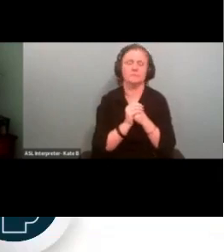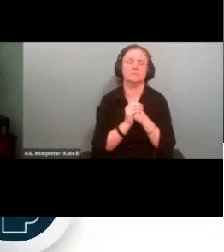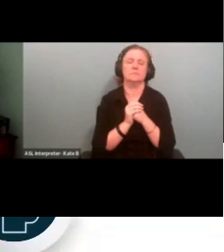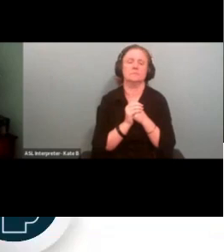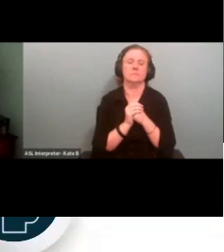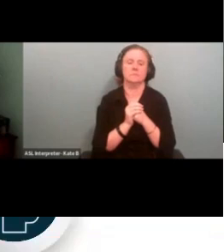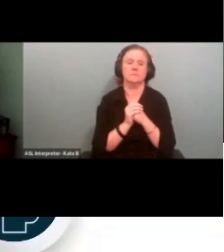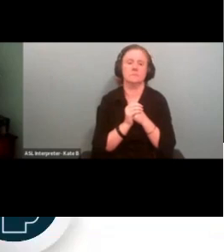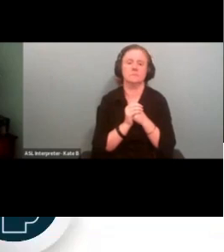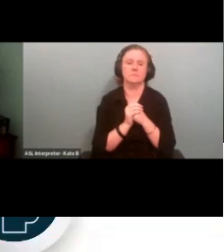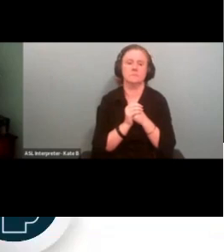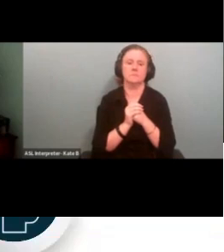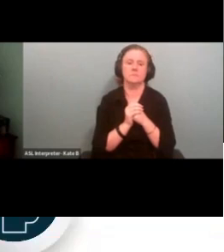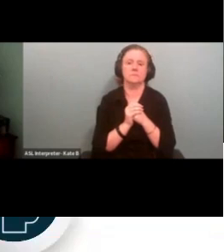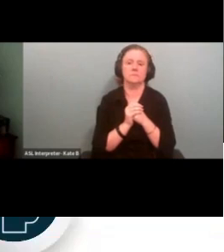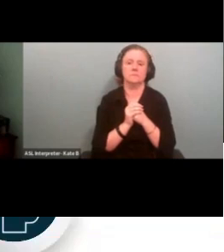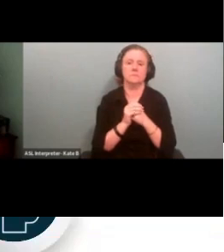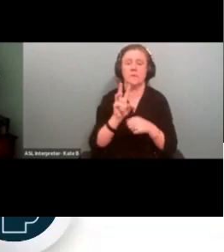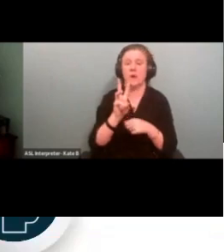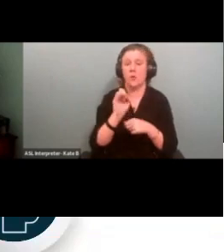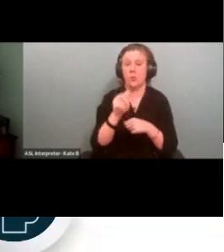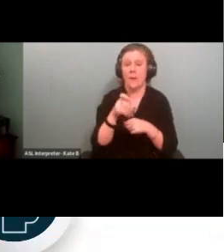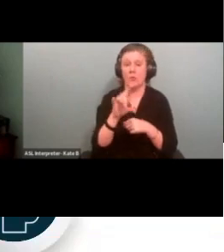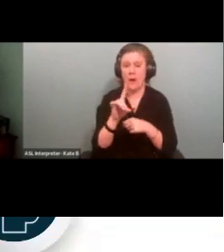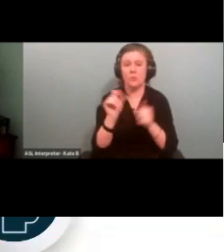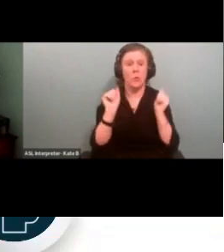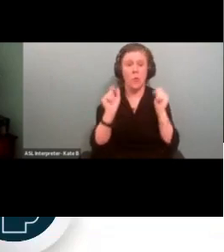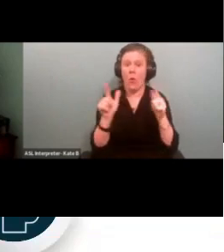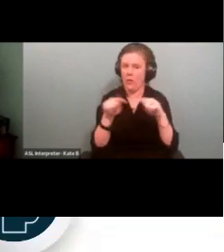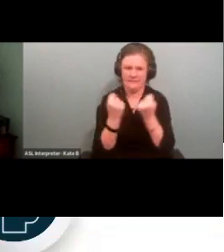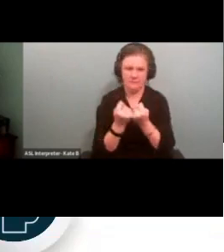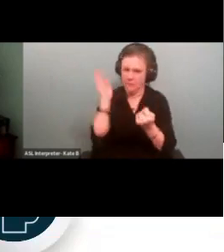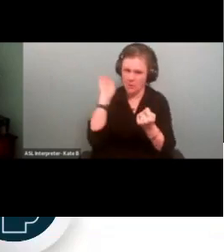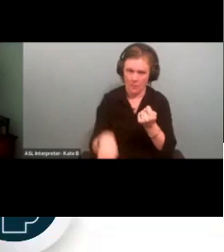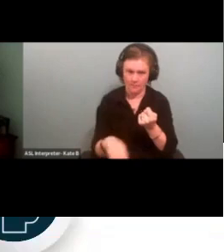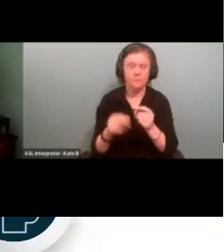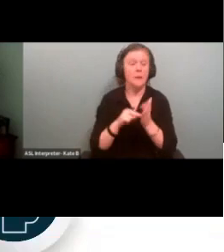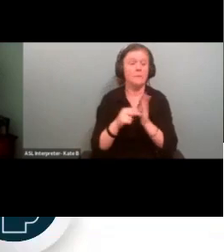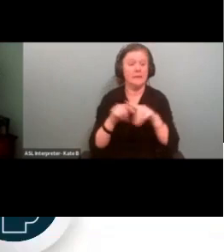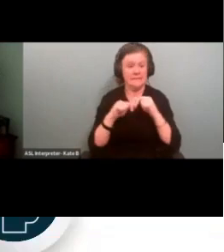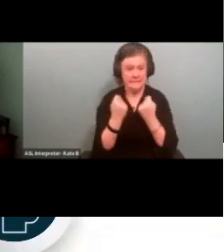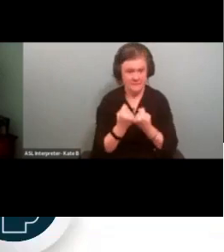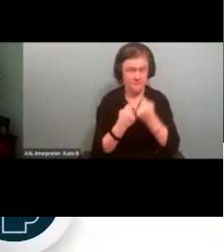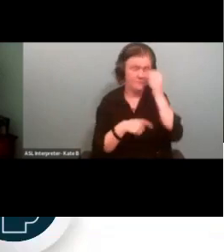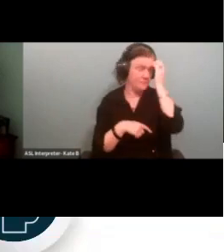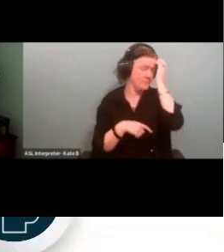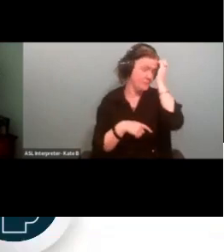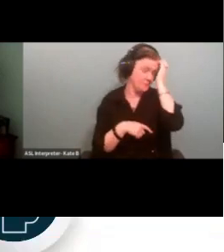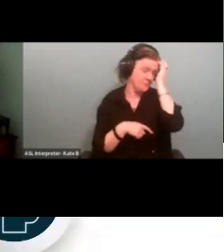wraparound happens in a team. And by team, I mean, it is not